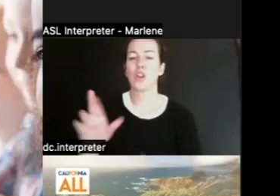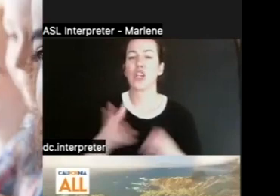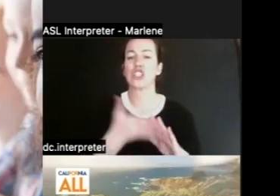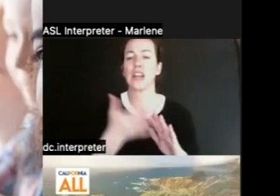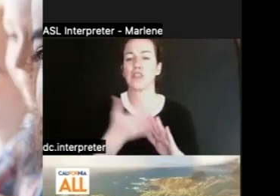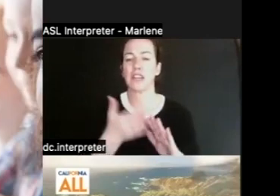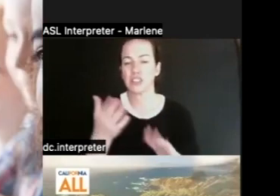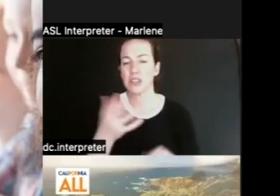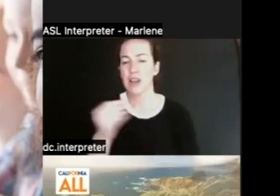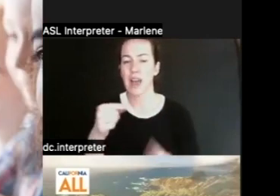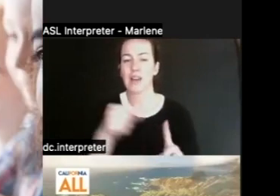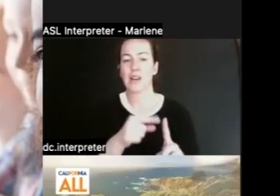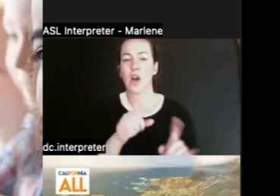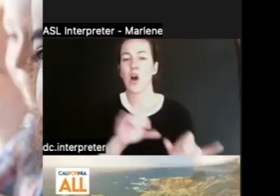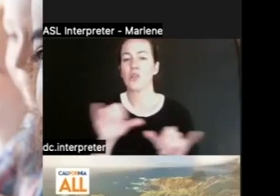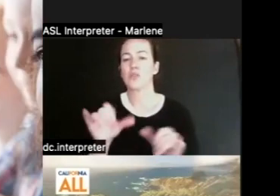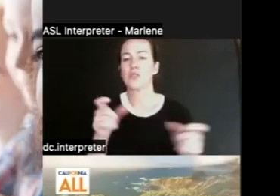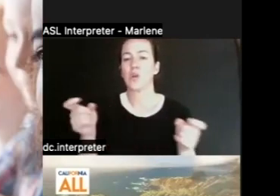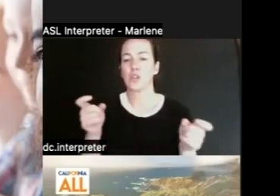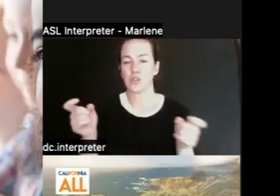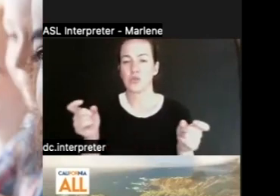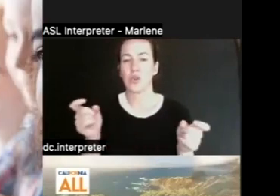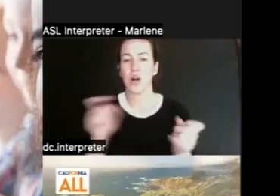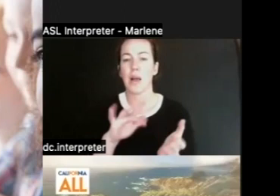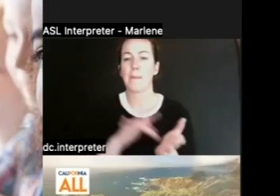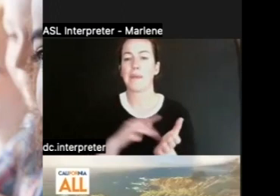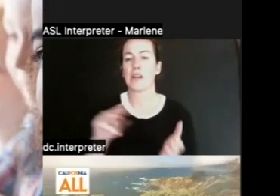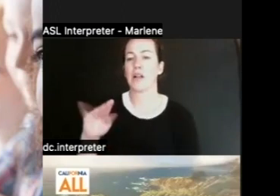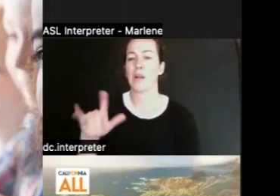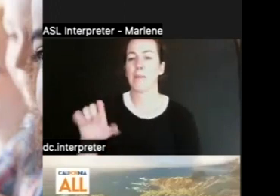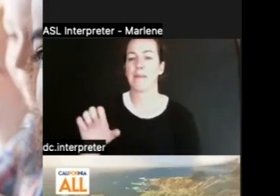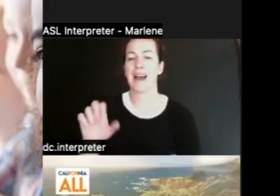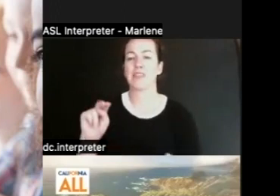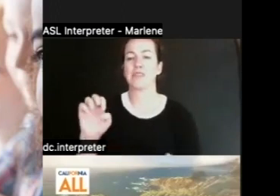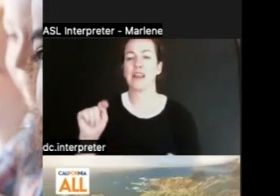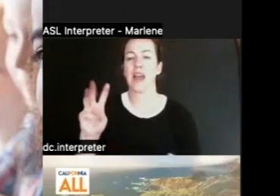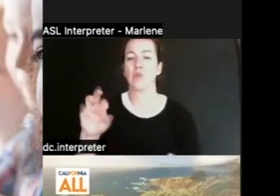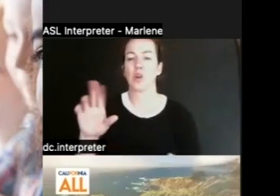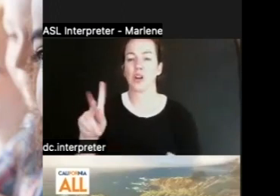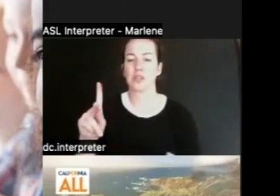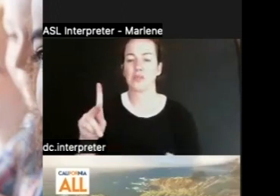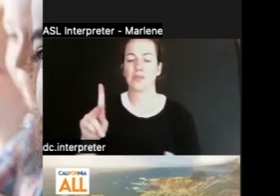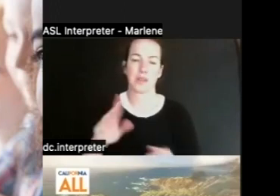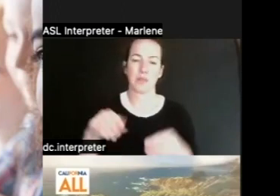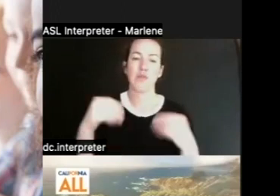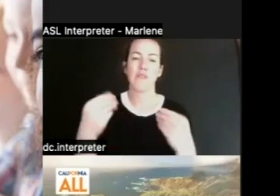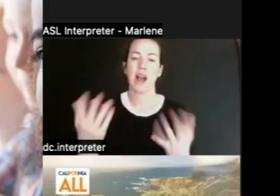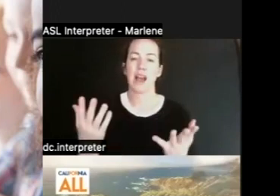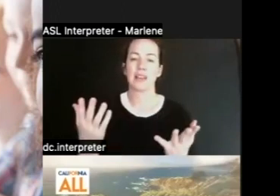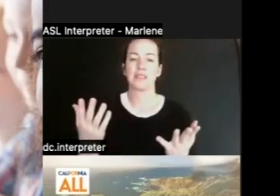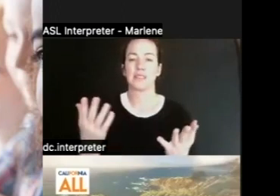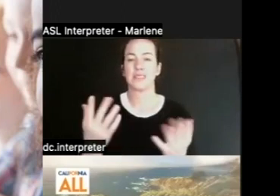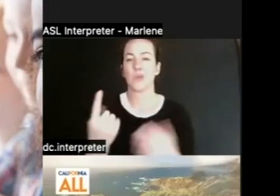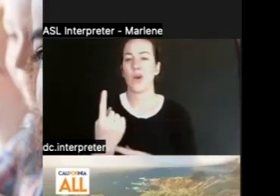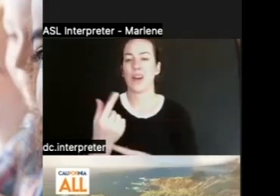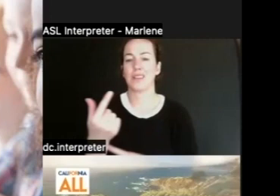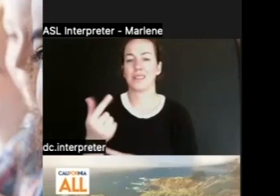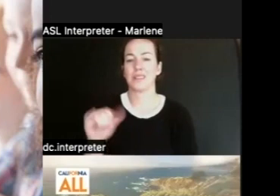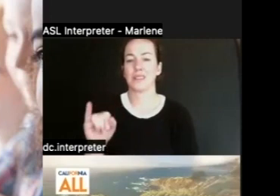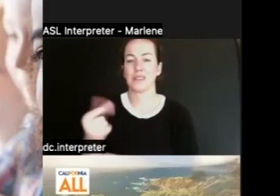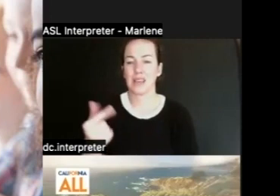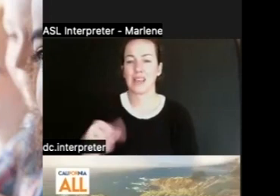and it's not. And we also control a middle mile network that's provides one gig 10 gig service